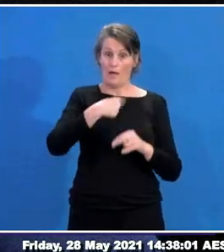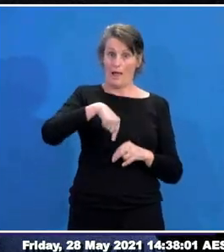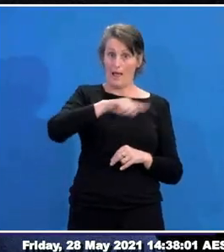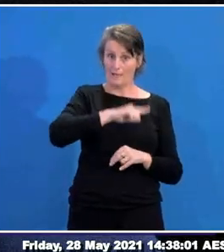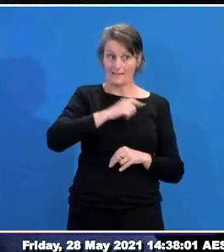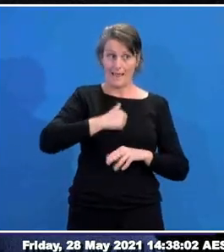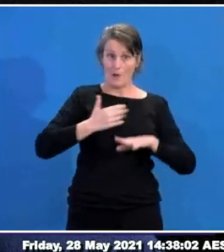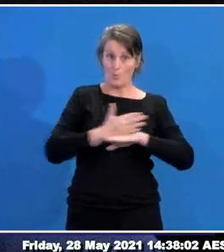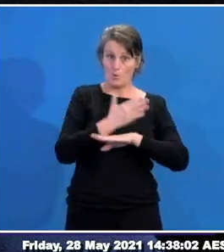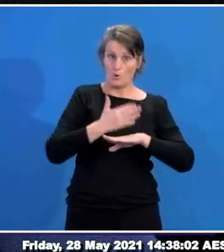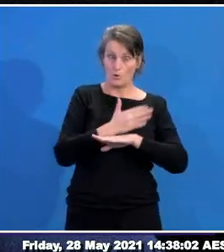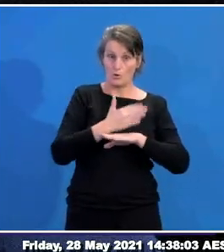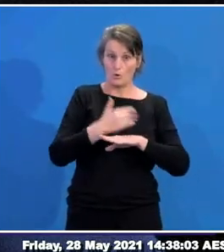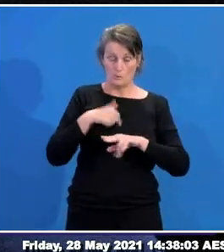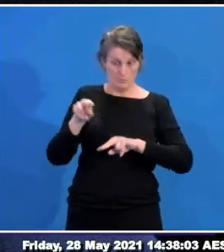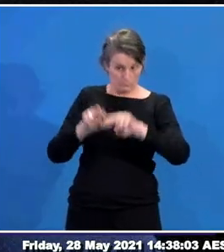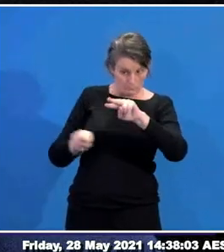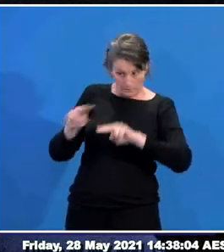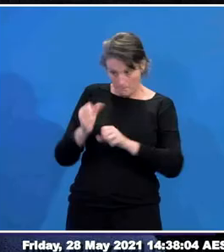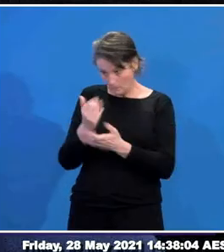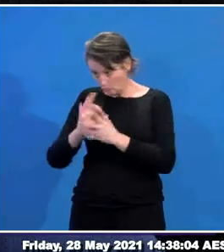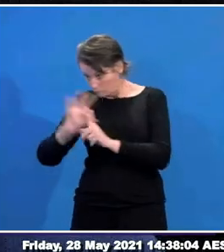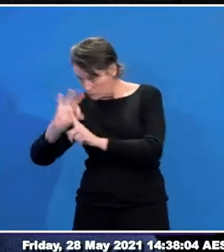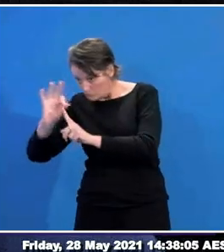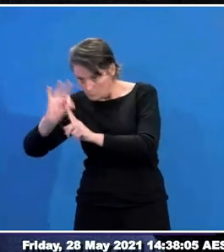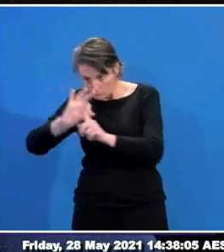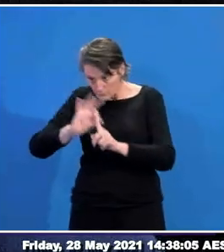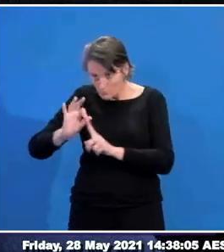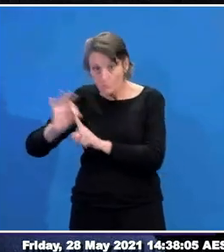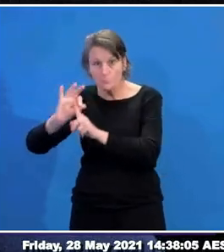functions is to drive for continuous improvement, and that of course includes